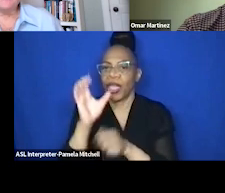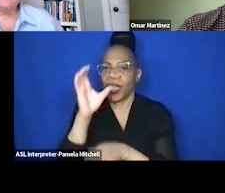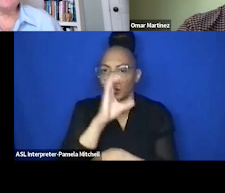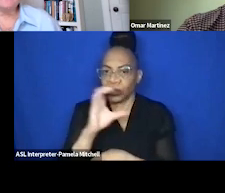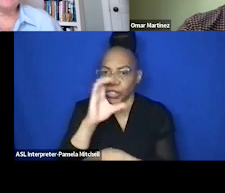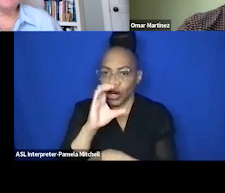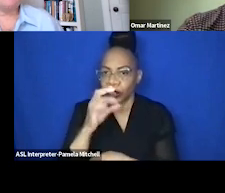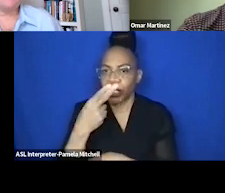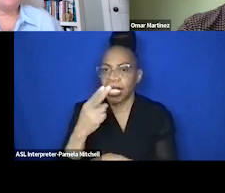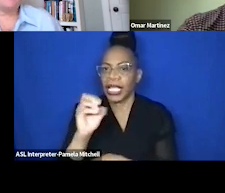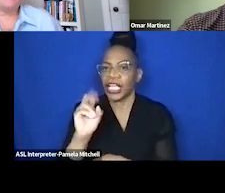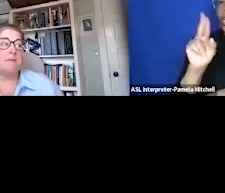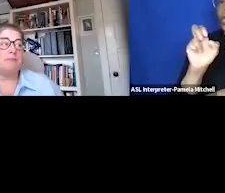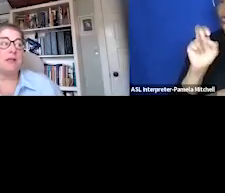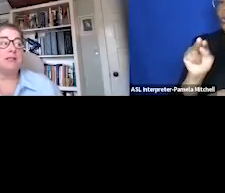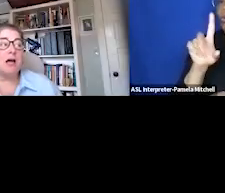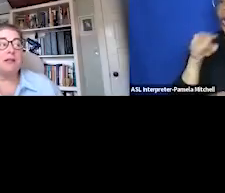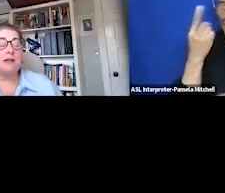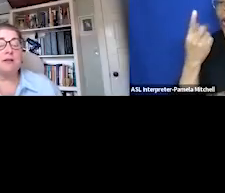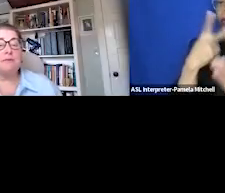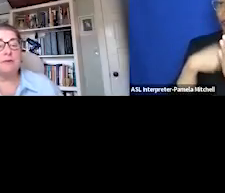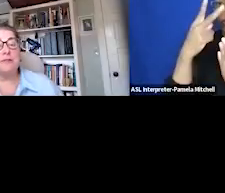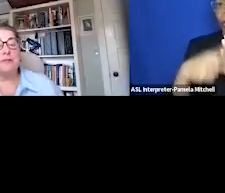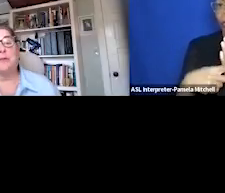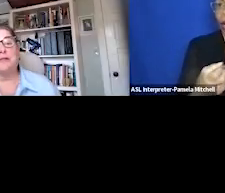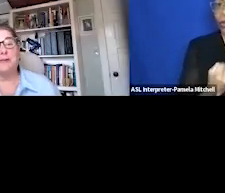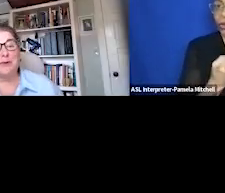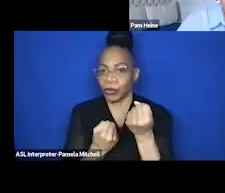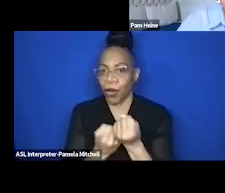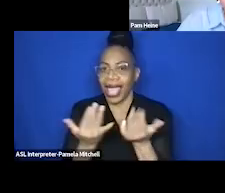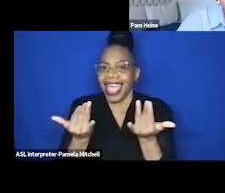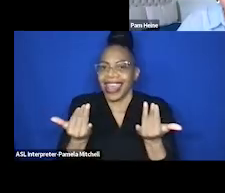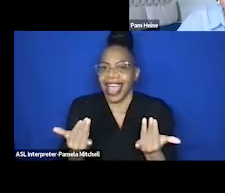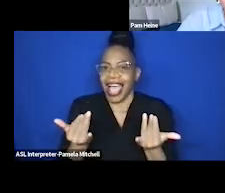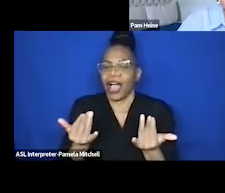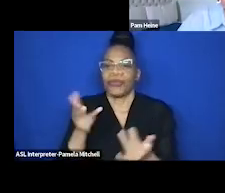And now, we're going to hear from LaTonya Fluces, who is a SOAR case manager.